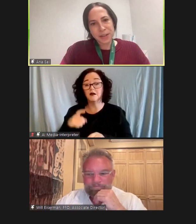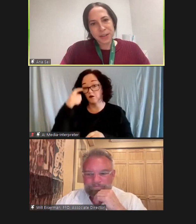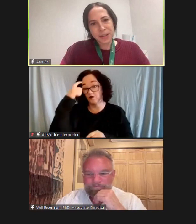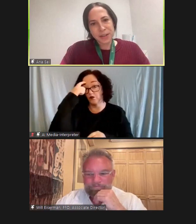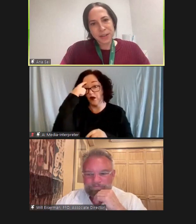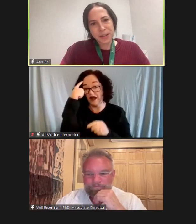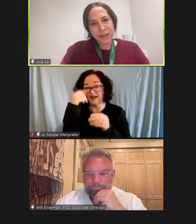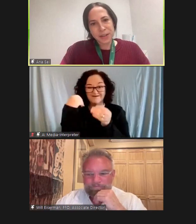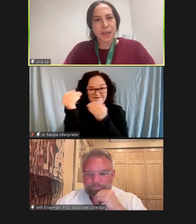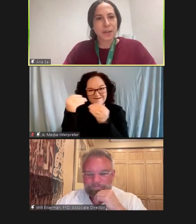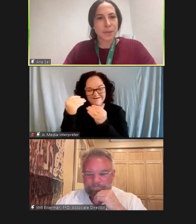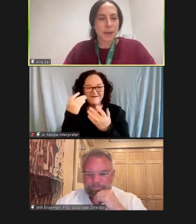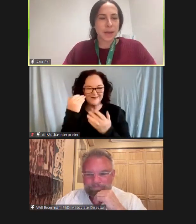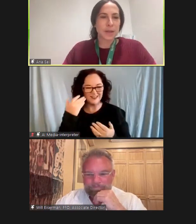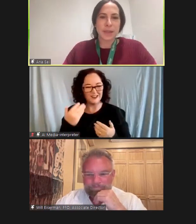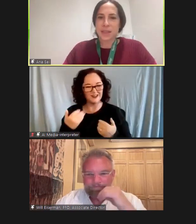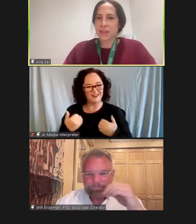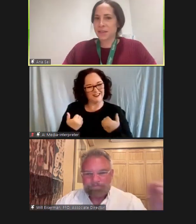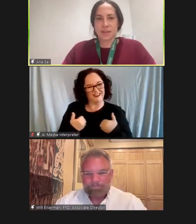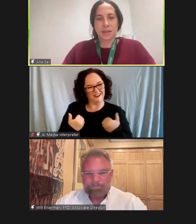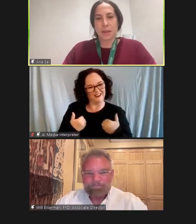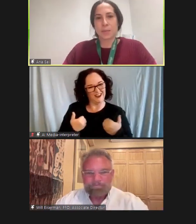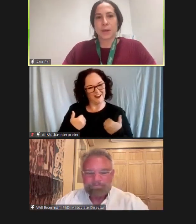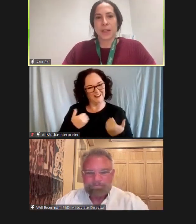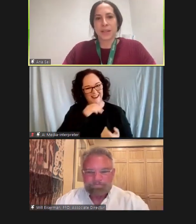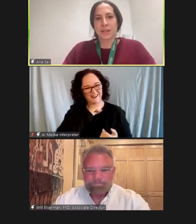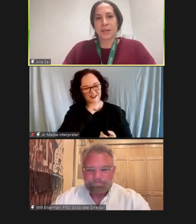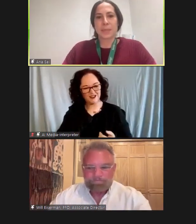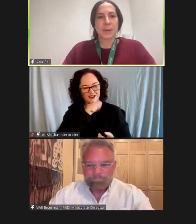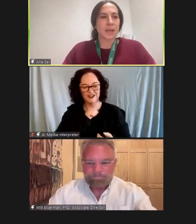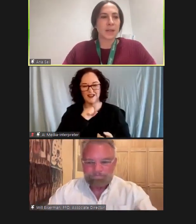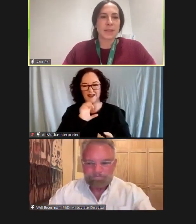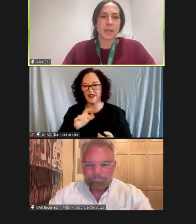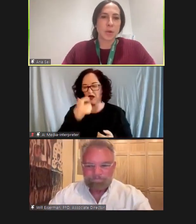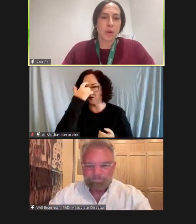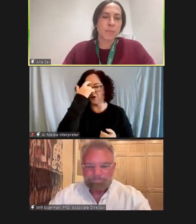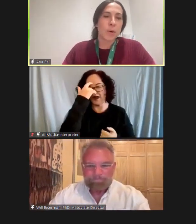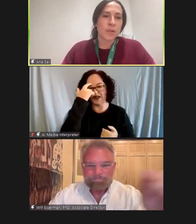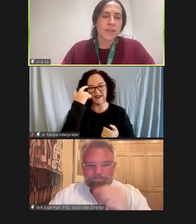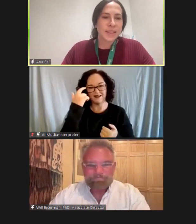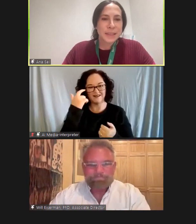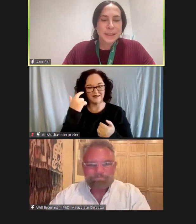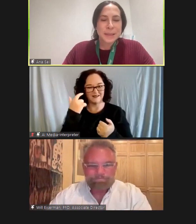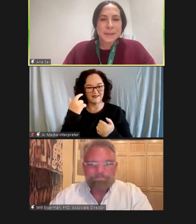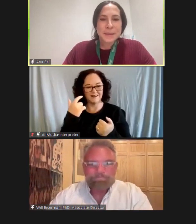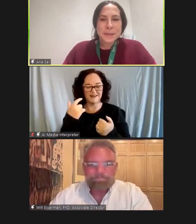right the earlier the better because